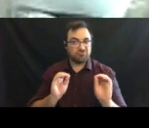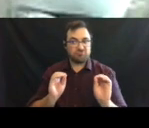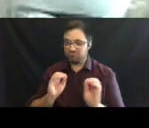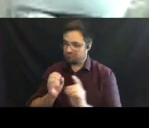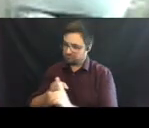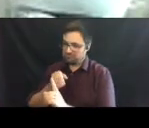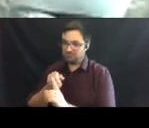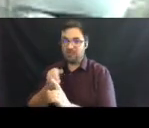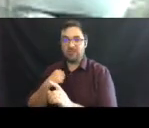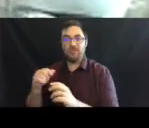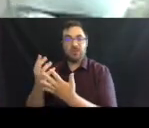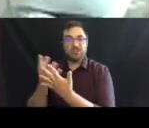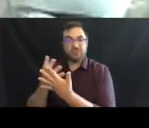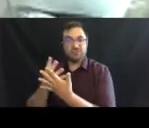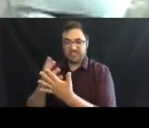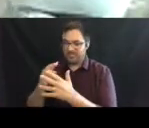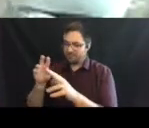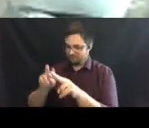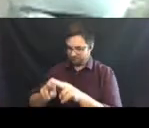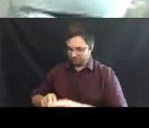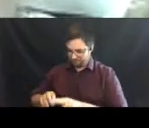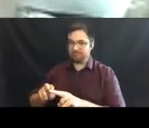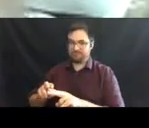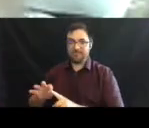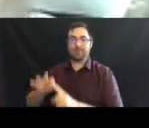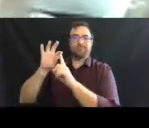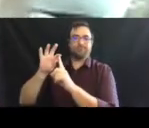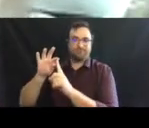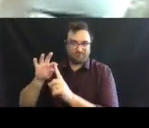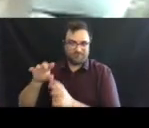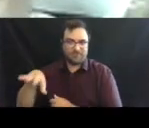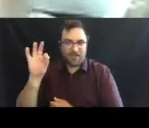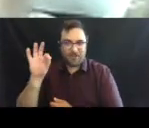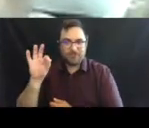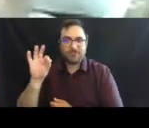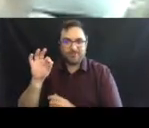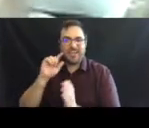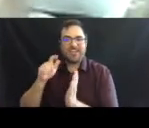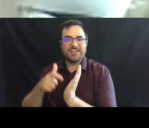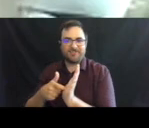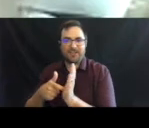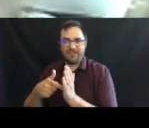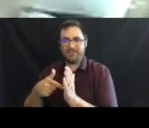screening, she actually was identified at birth as profoundly deaf in both ears